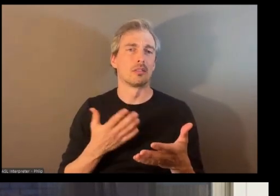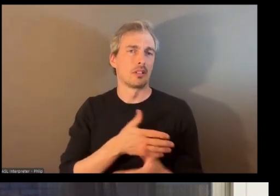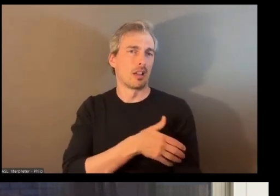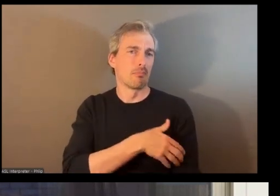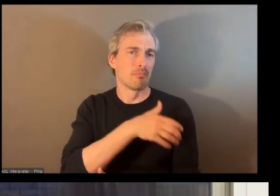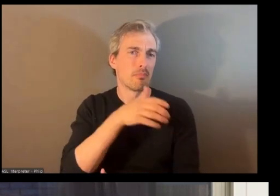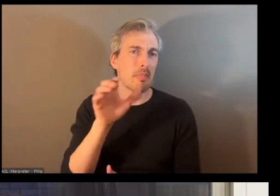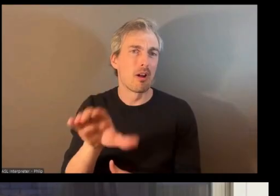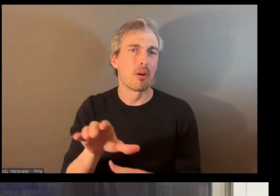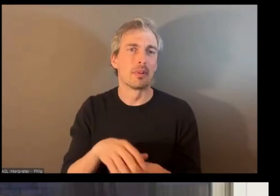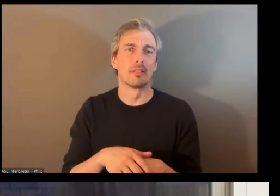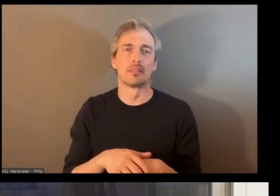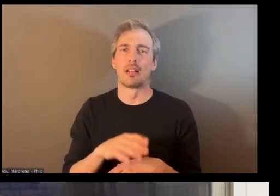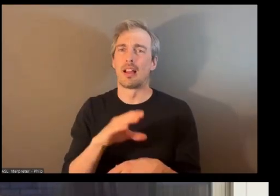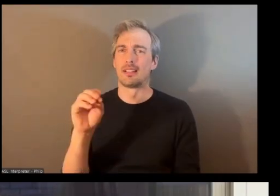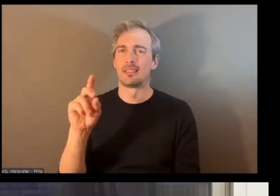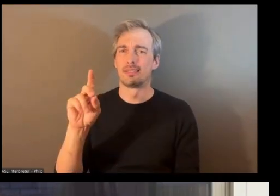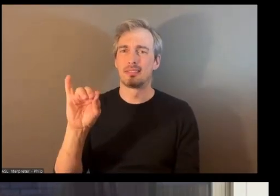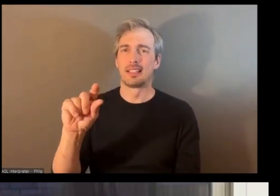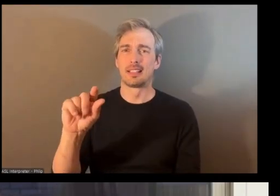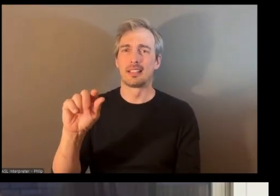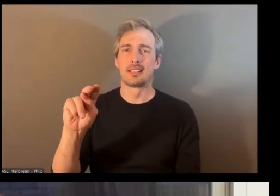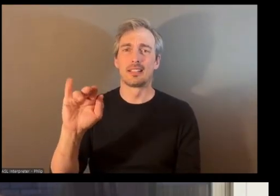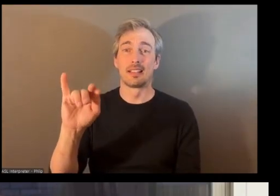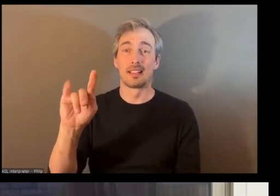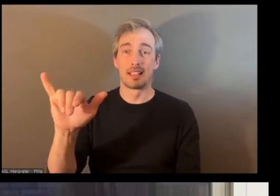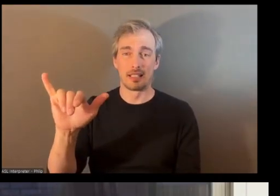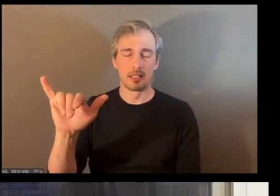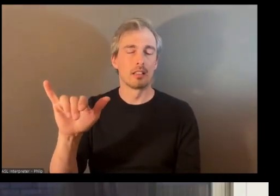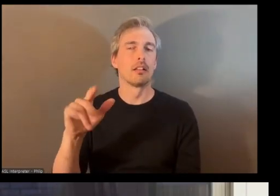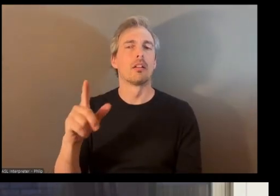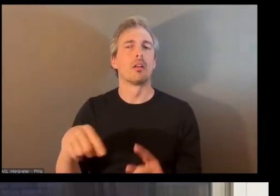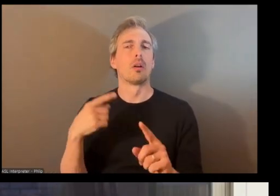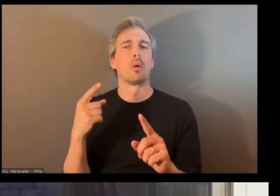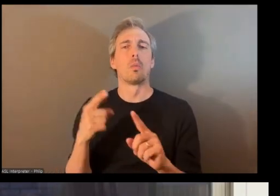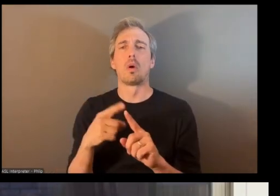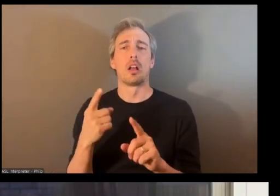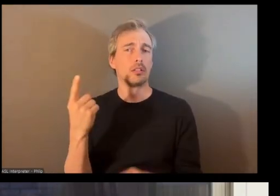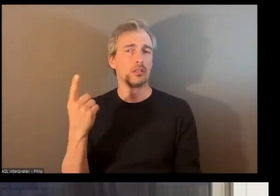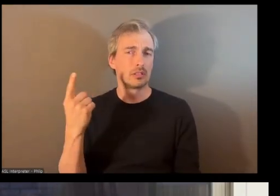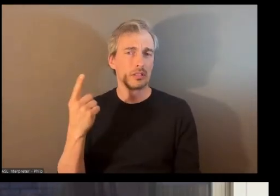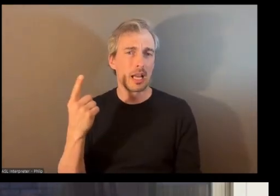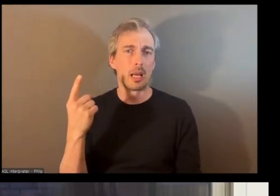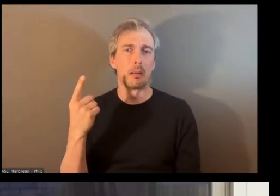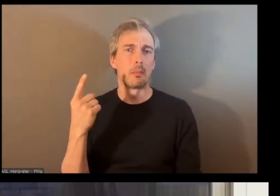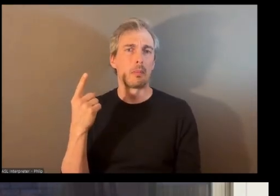When someone acquired a higher proficiency in a language that maybe they didn't